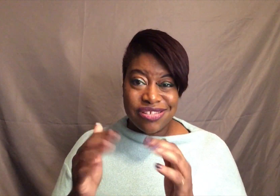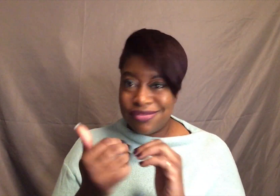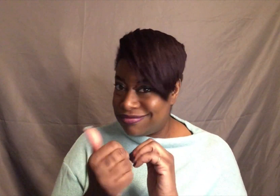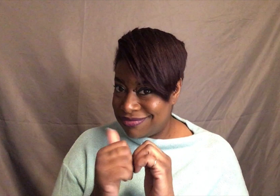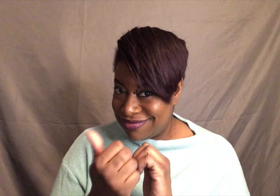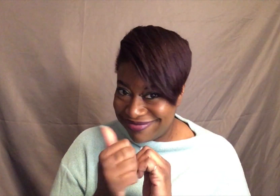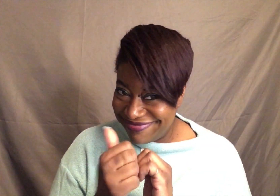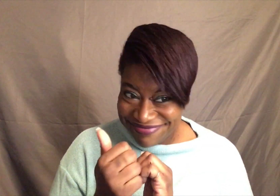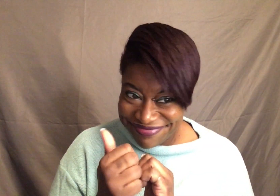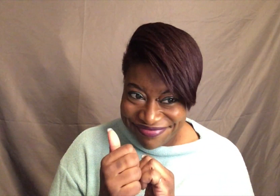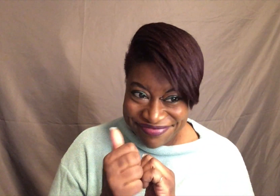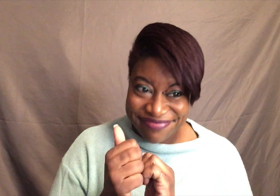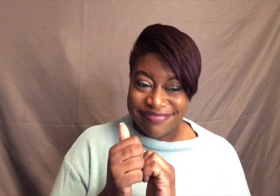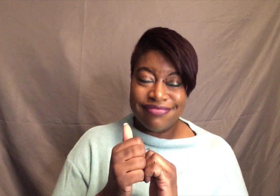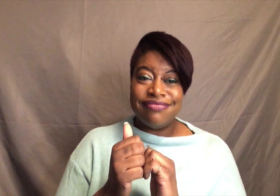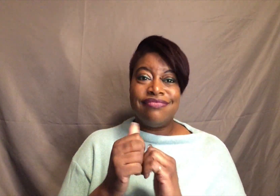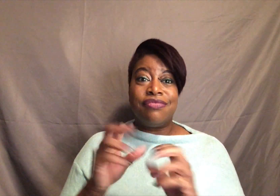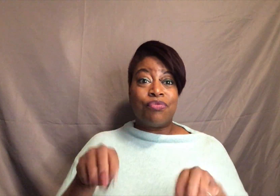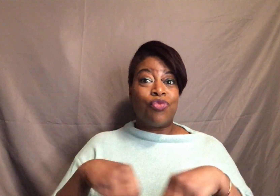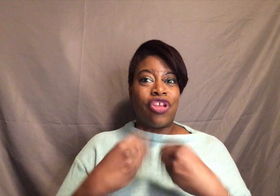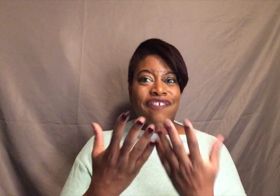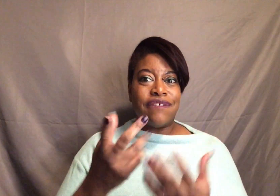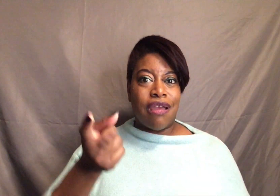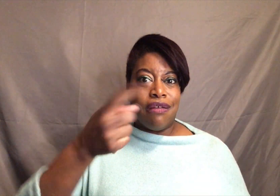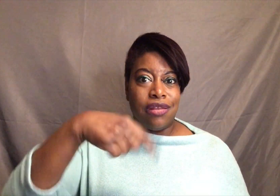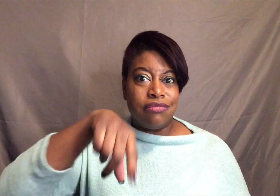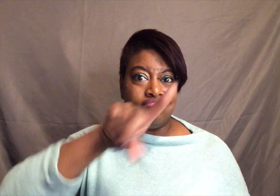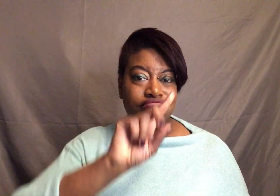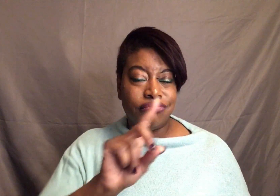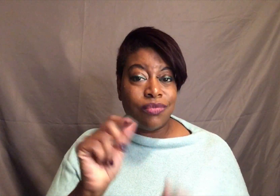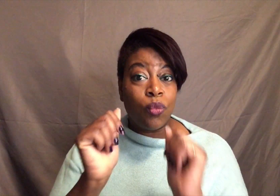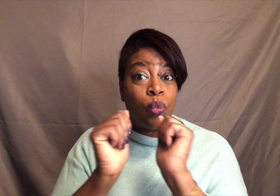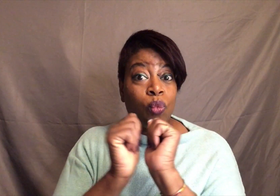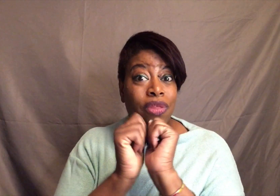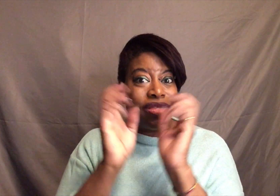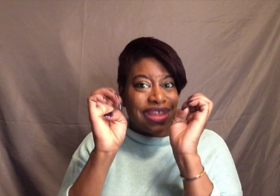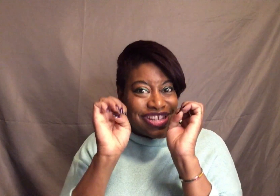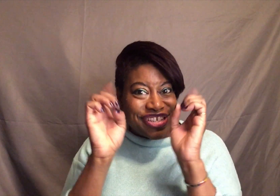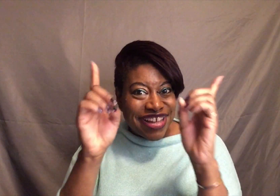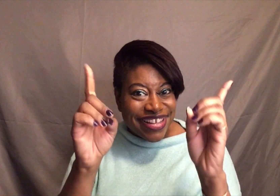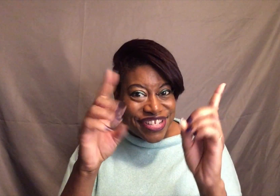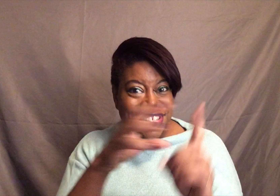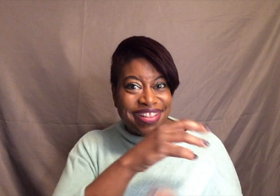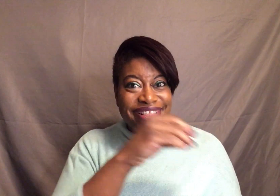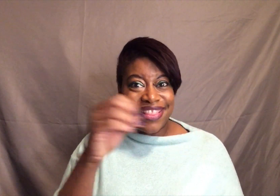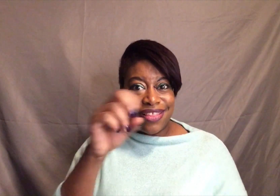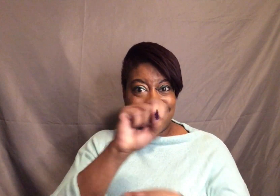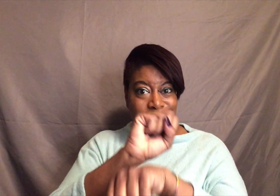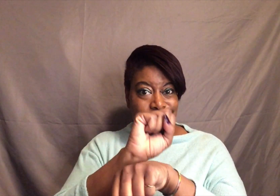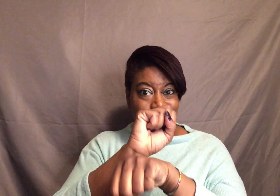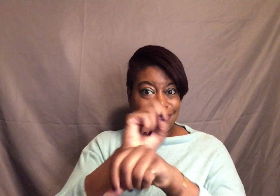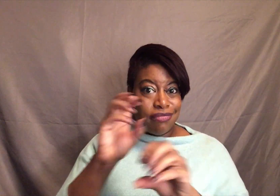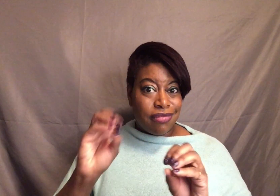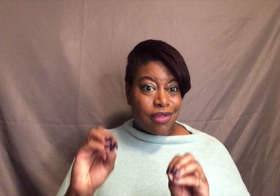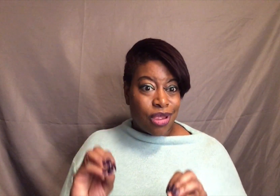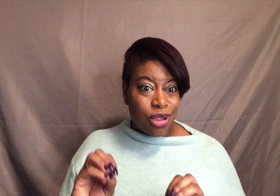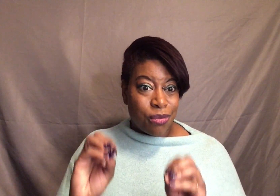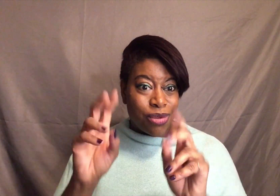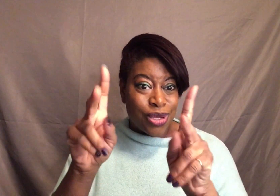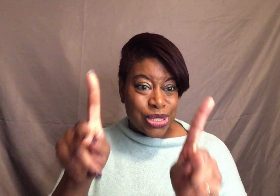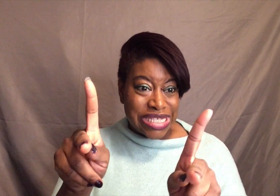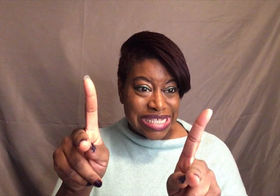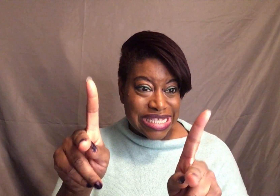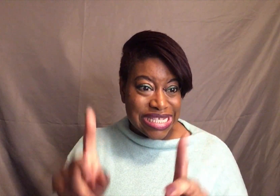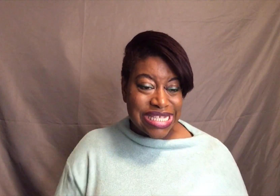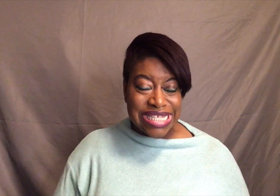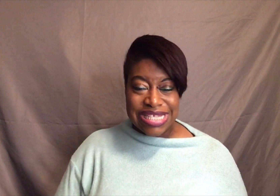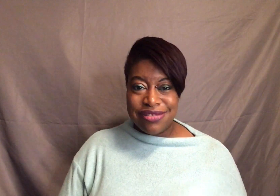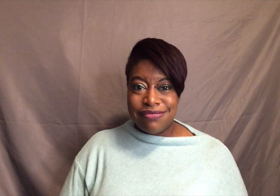by providing them educational and work opportunities.